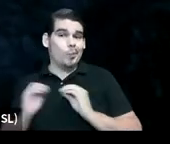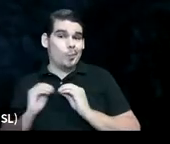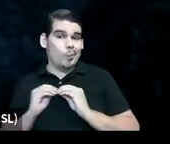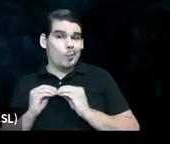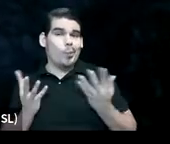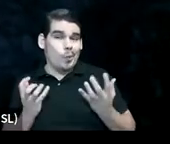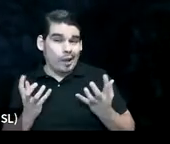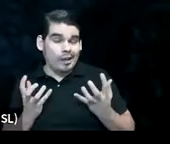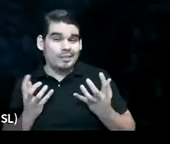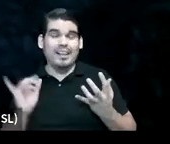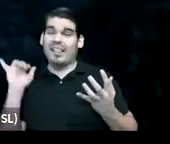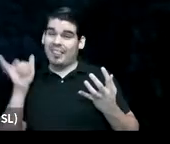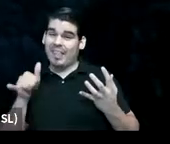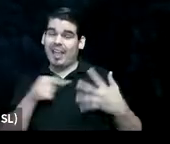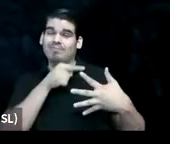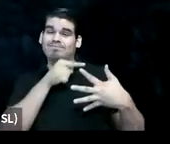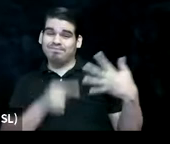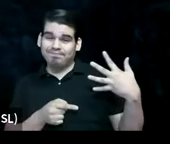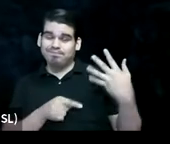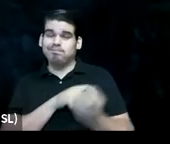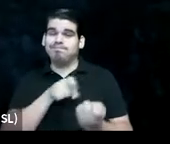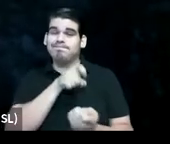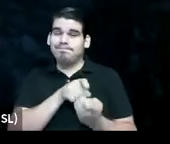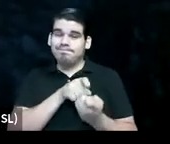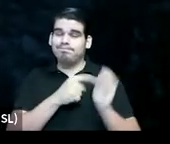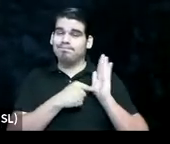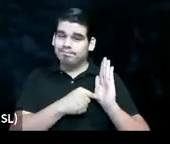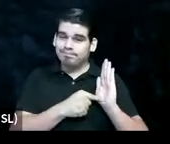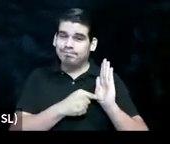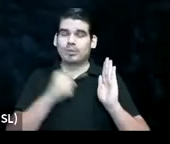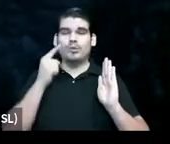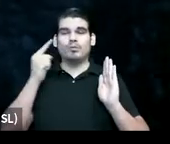And that could really help strengthen your resolution is that the choice of your topic.